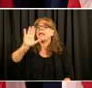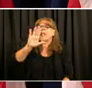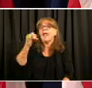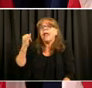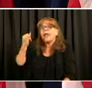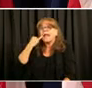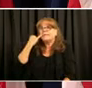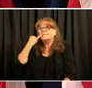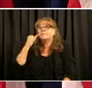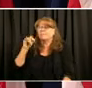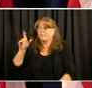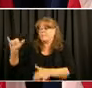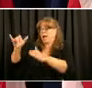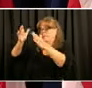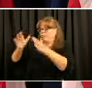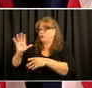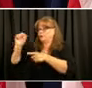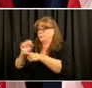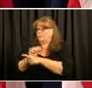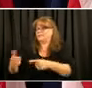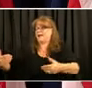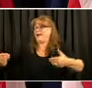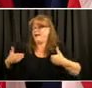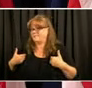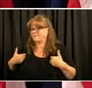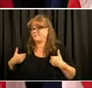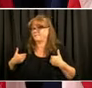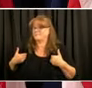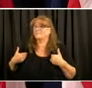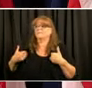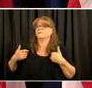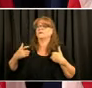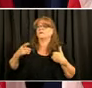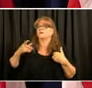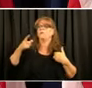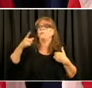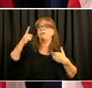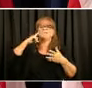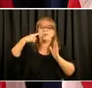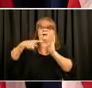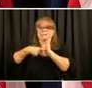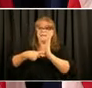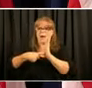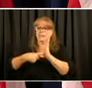there was an example of this uh at miami uh university in ohio last week a wide video